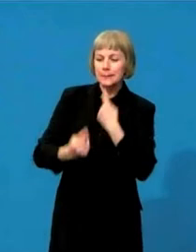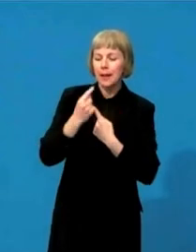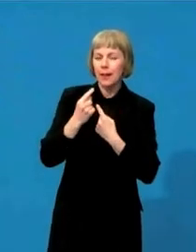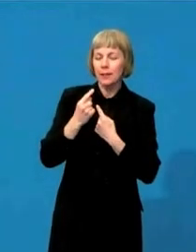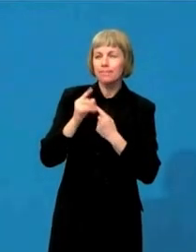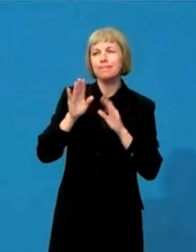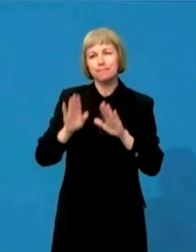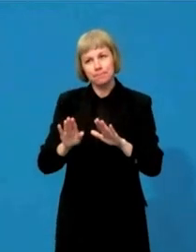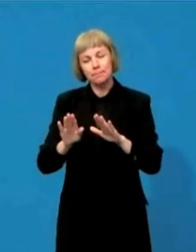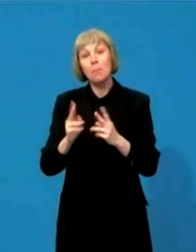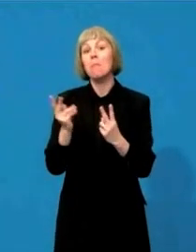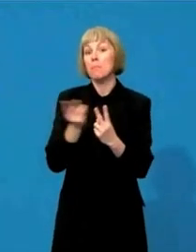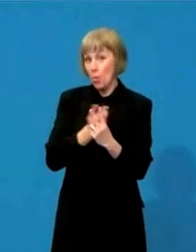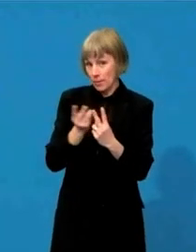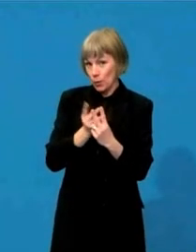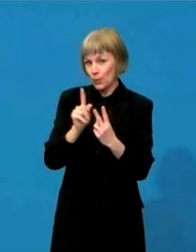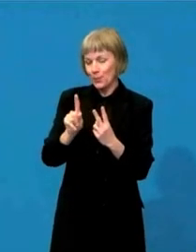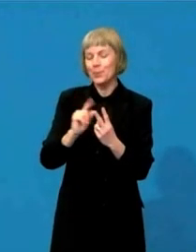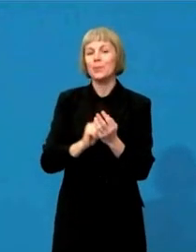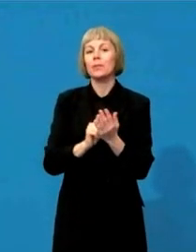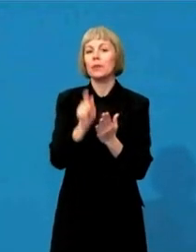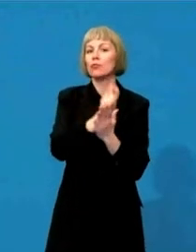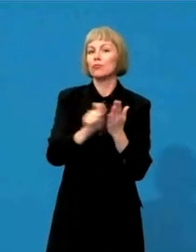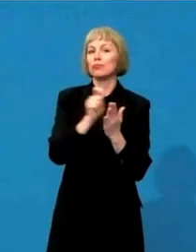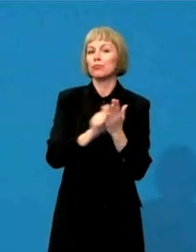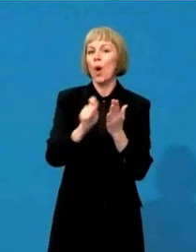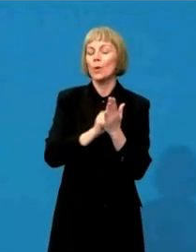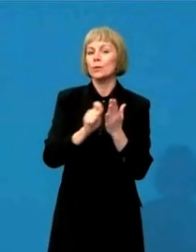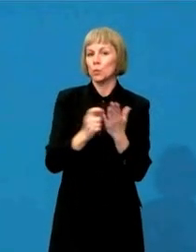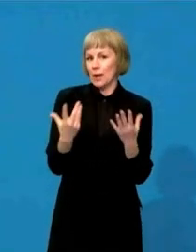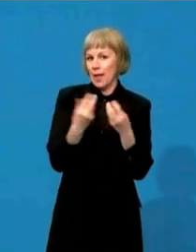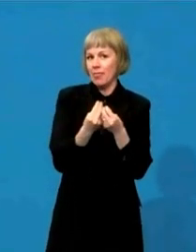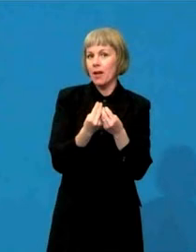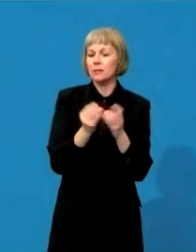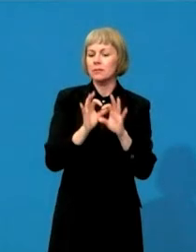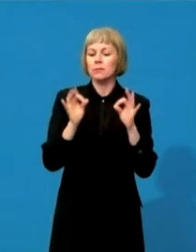both of you co-authored the NDIS Commission report "People Don't Know What